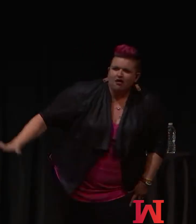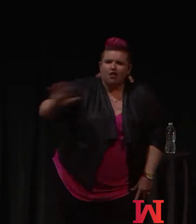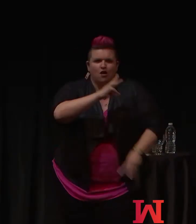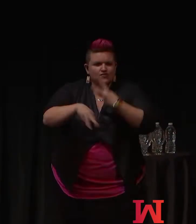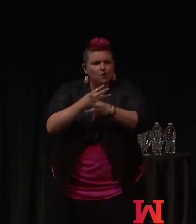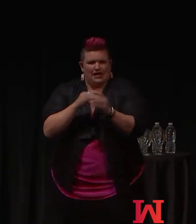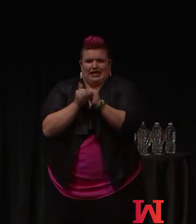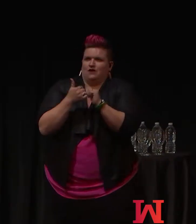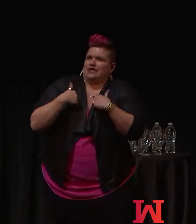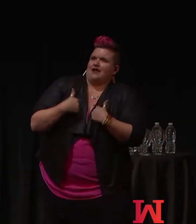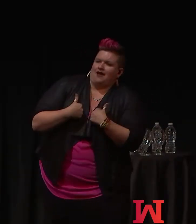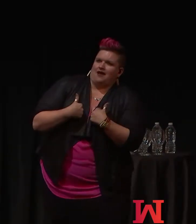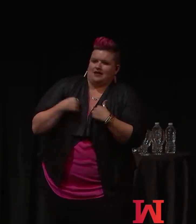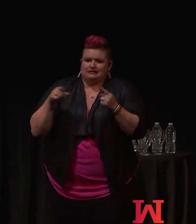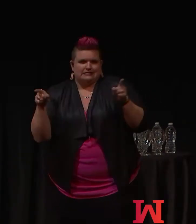could possibly find her place.